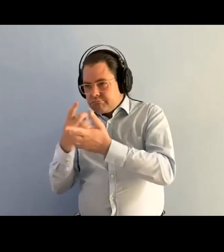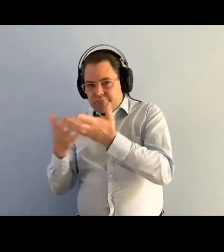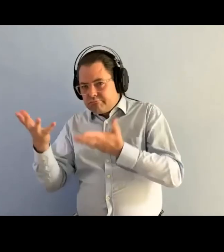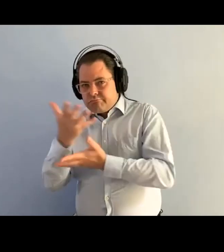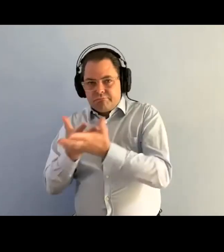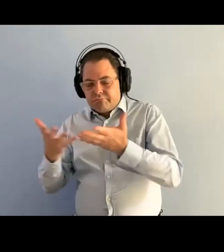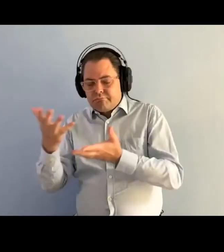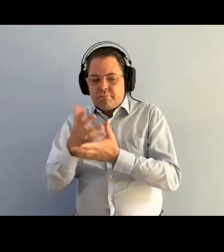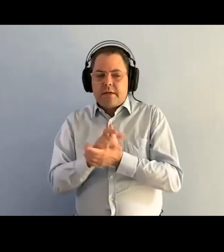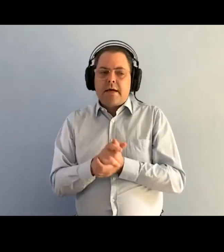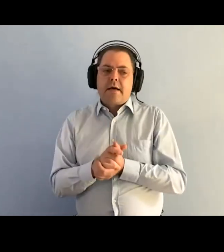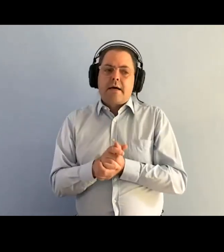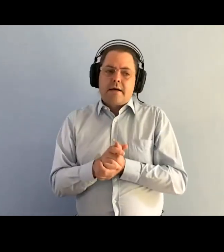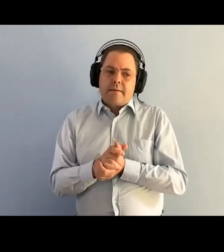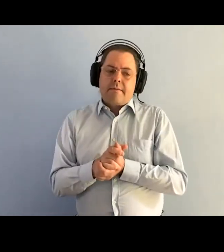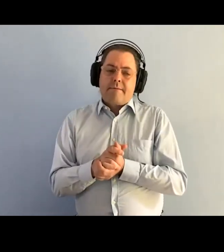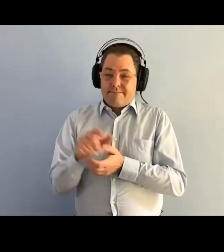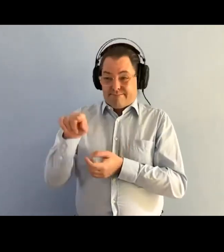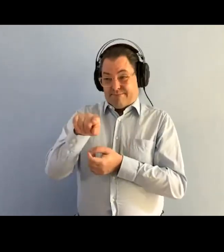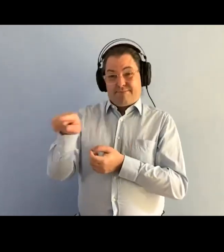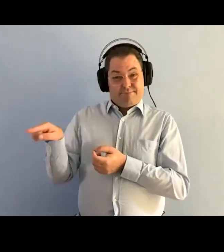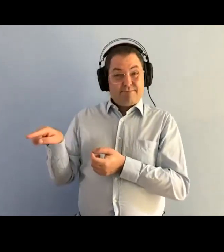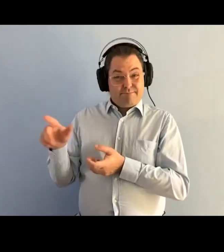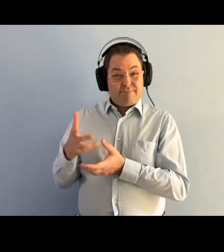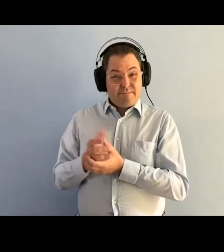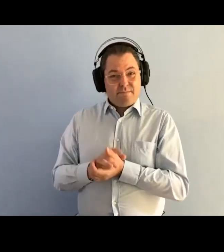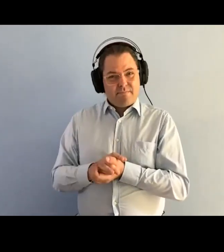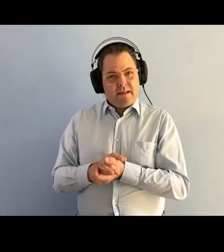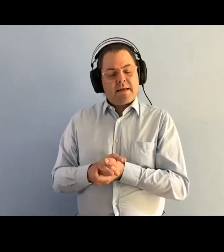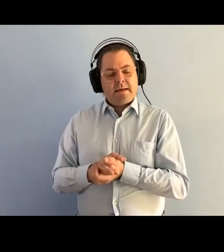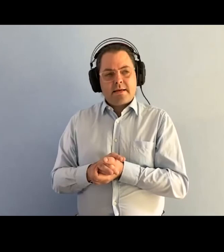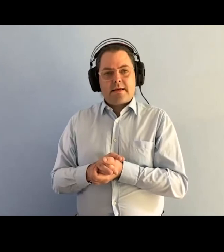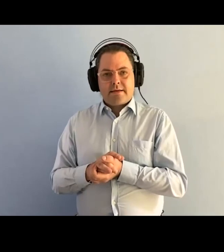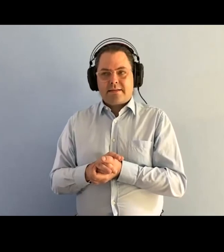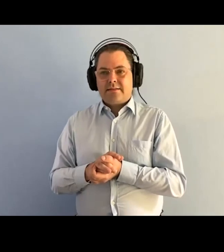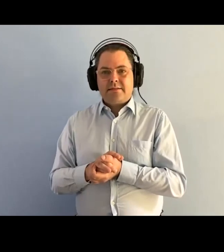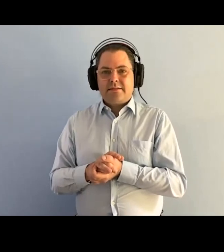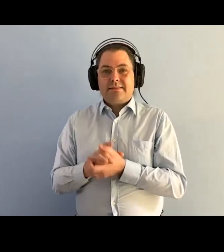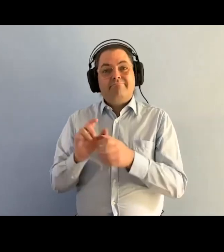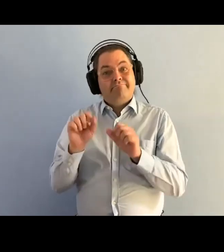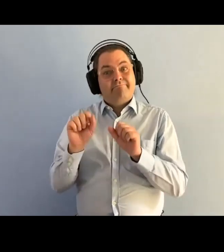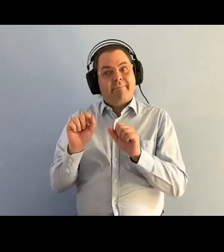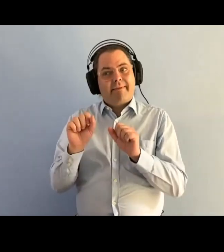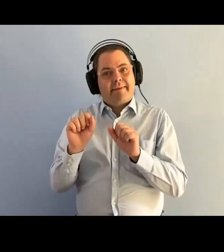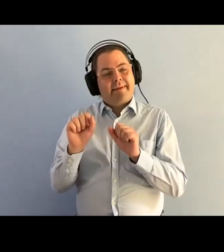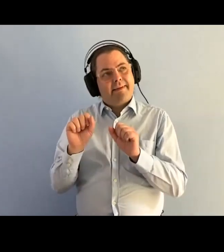disabilities and their families and themselves